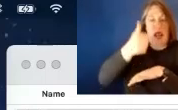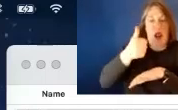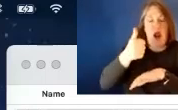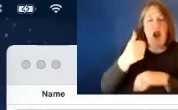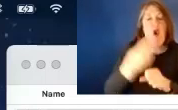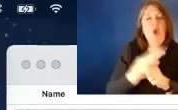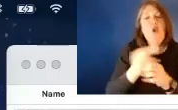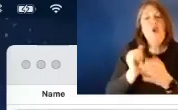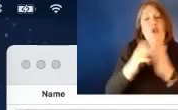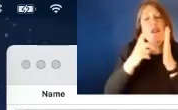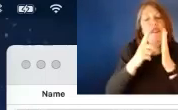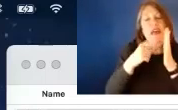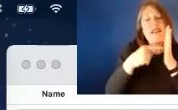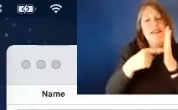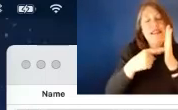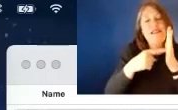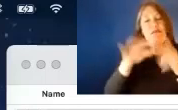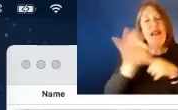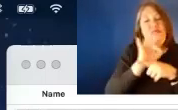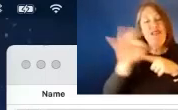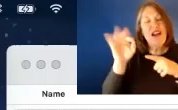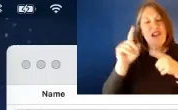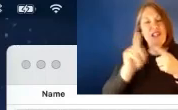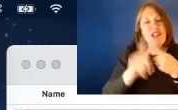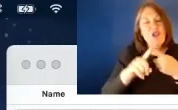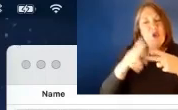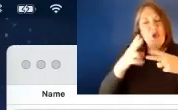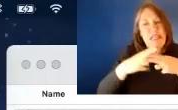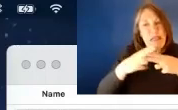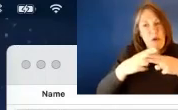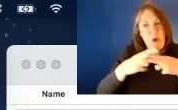that I just showed you 07:25:51 to temporarily remove it from the